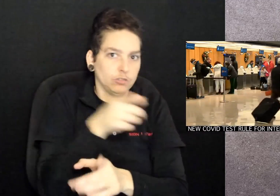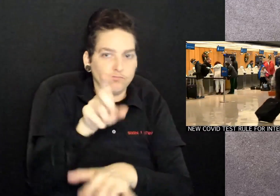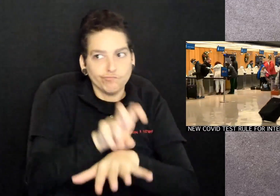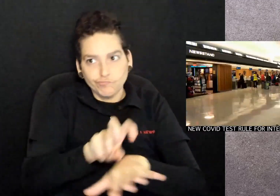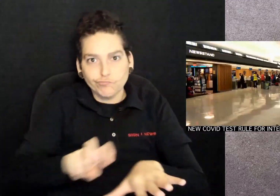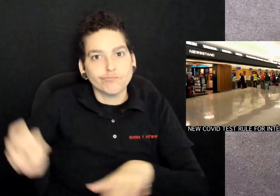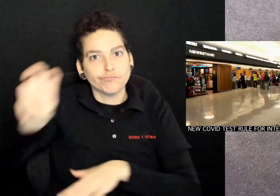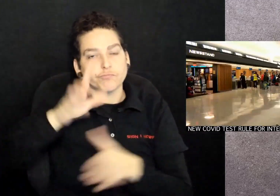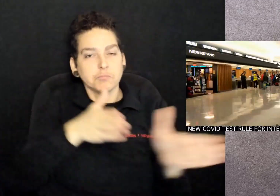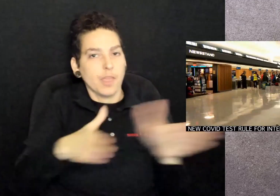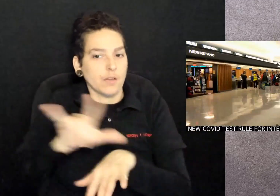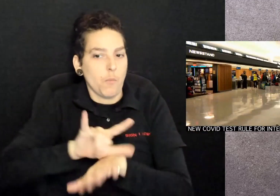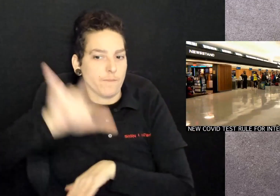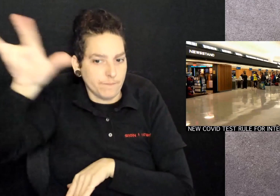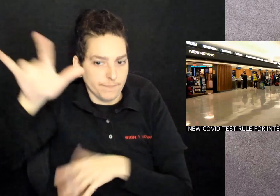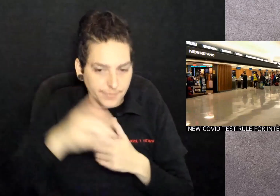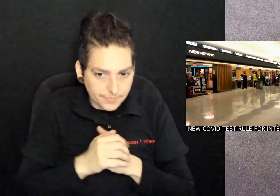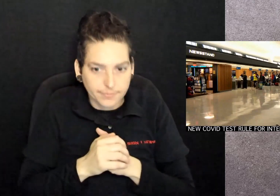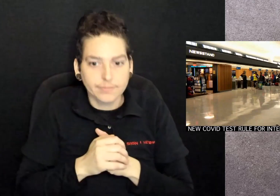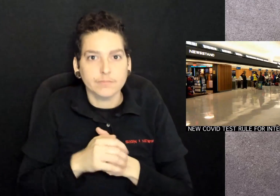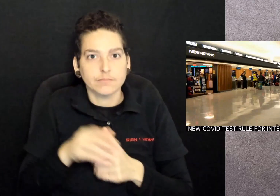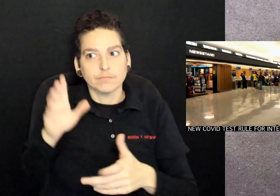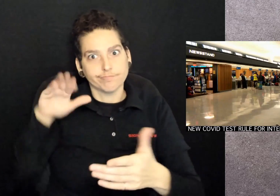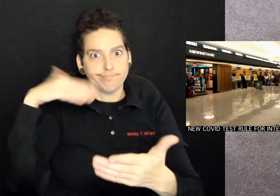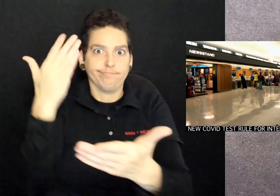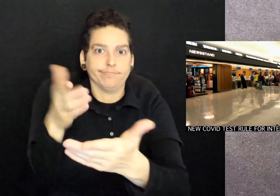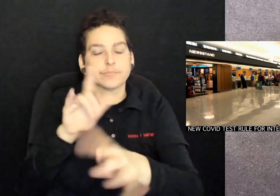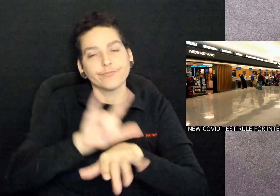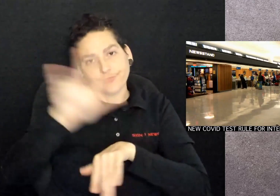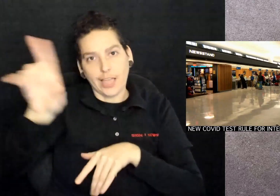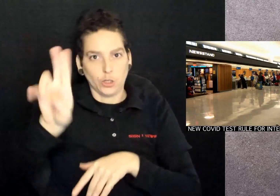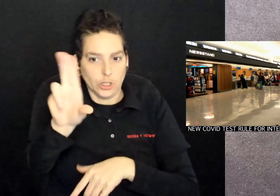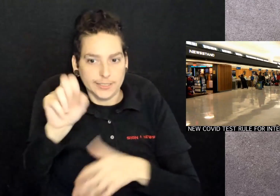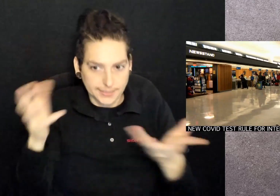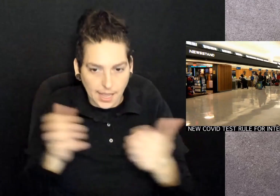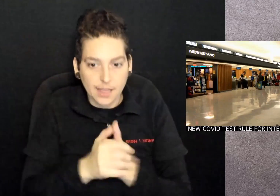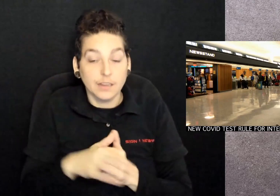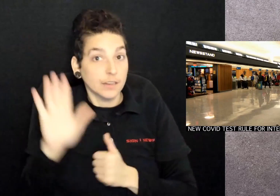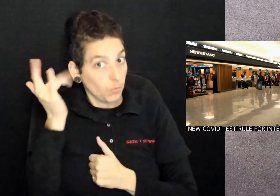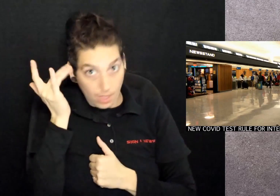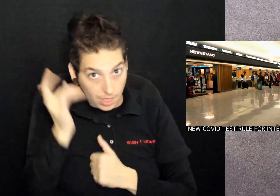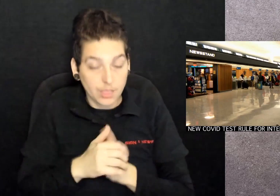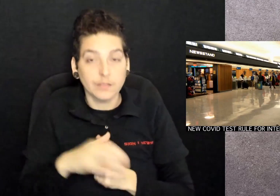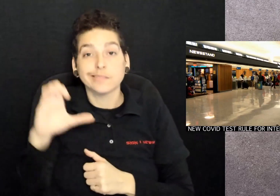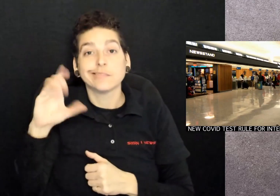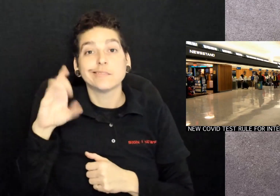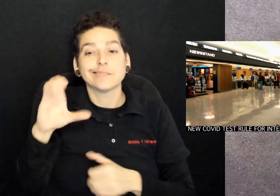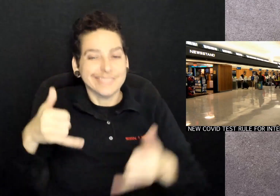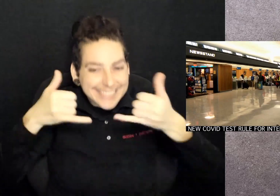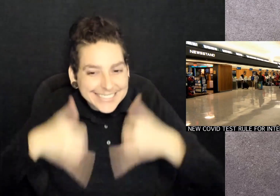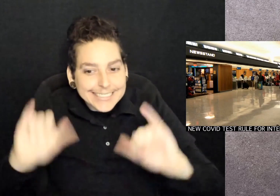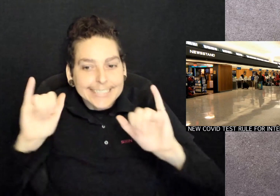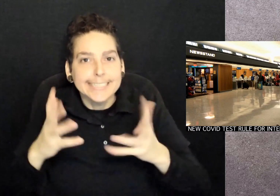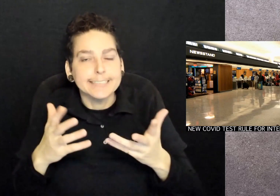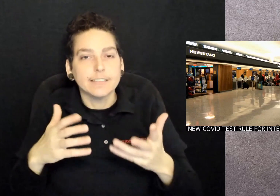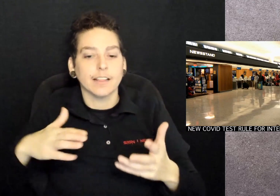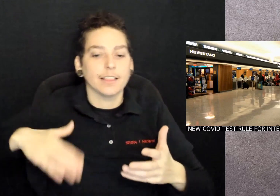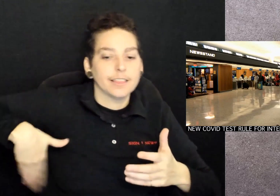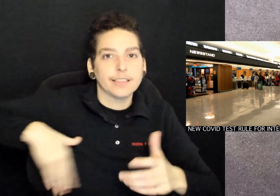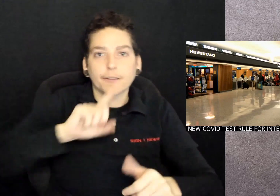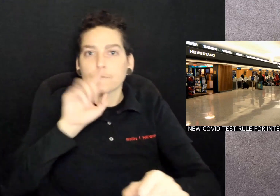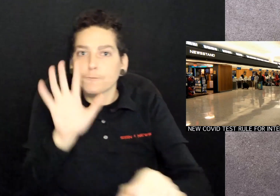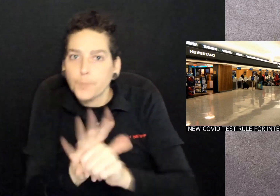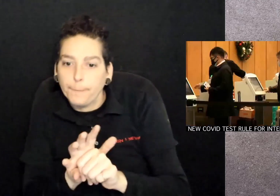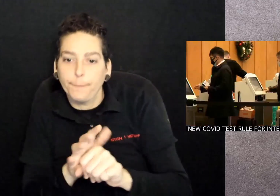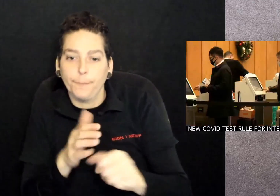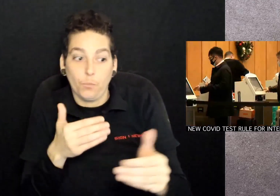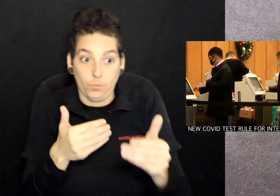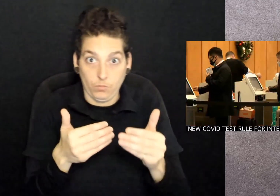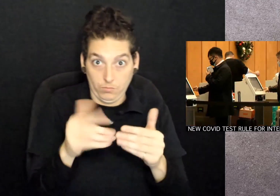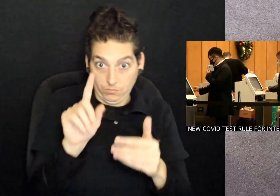air travel into the United States because the CDC still has not confirmed whether current